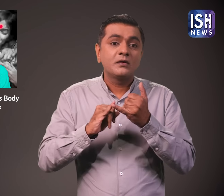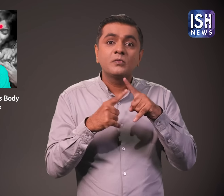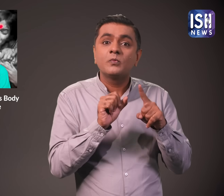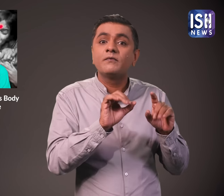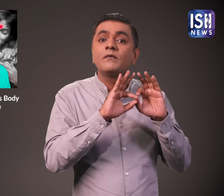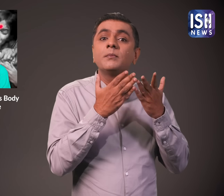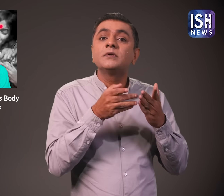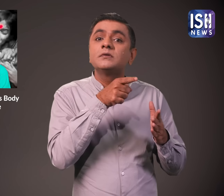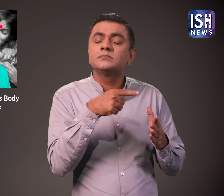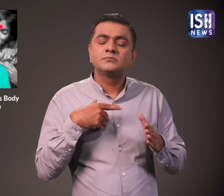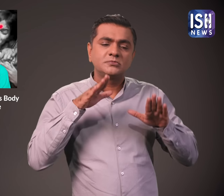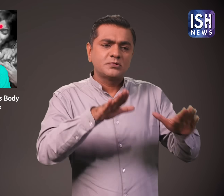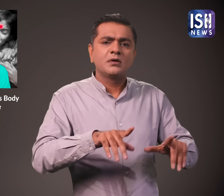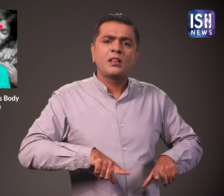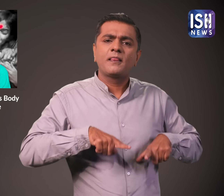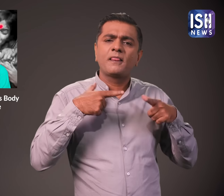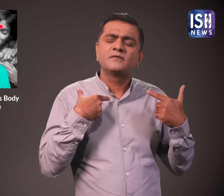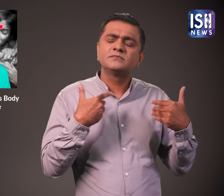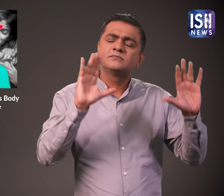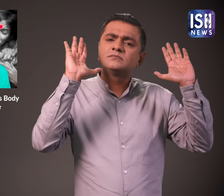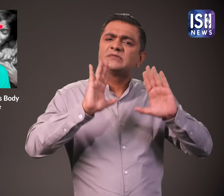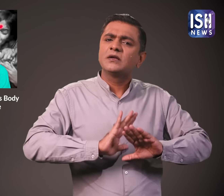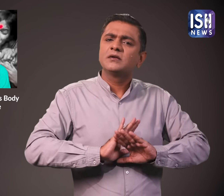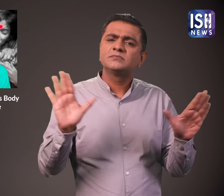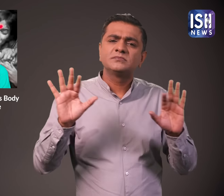She said she would stay with Saksham’s family forever.